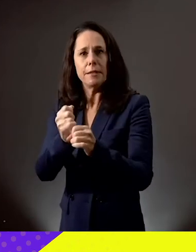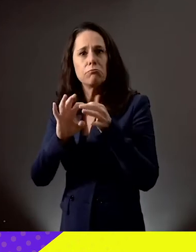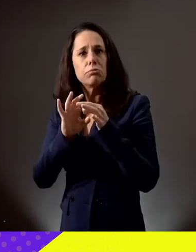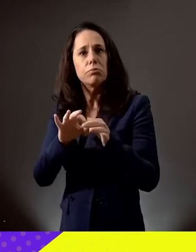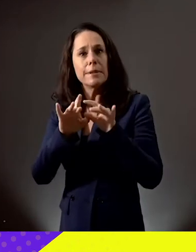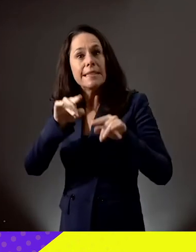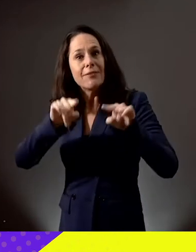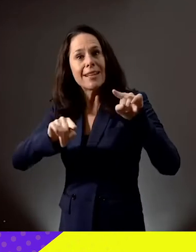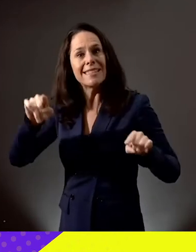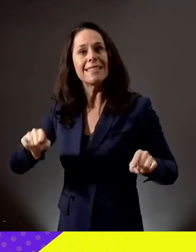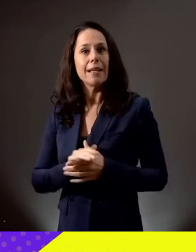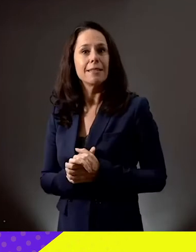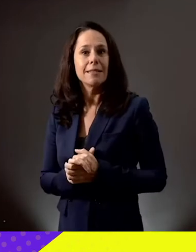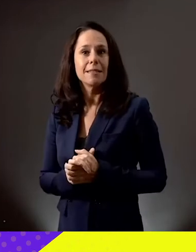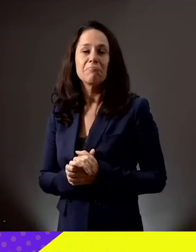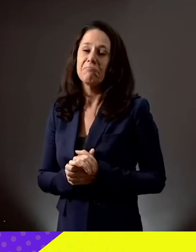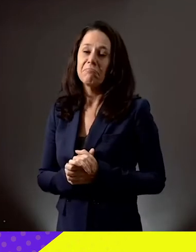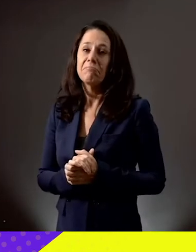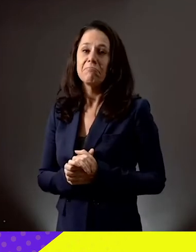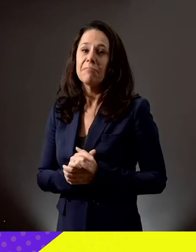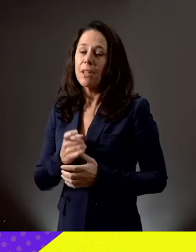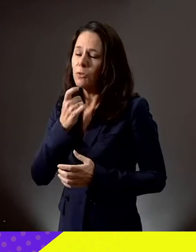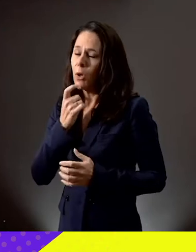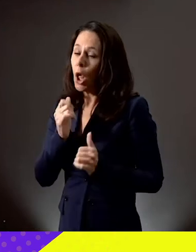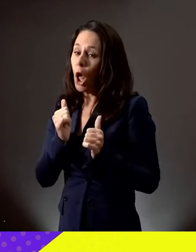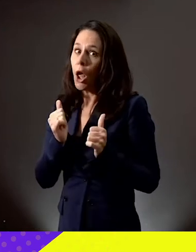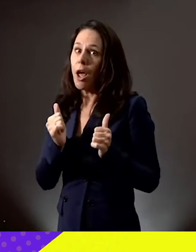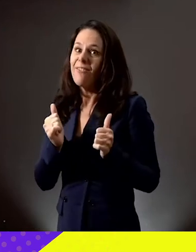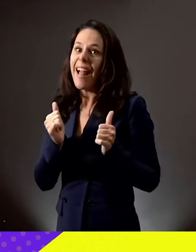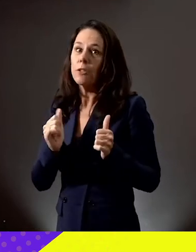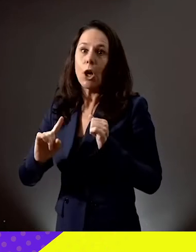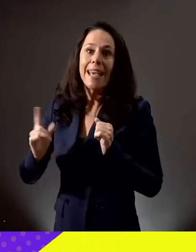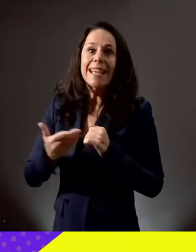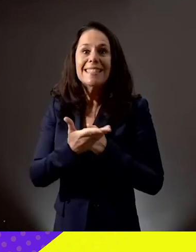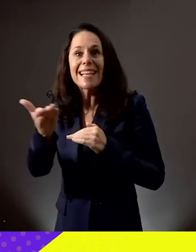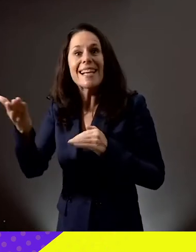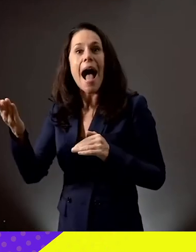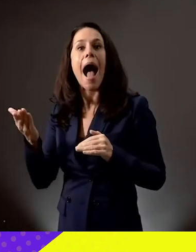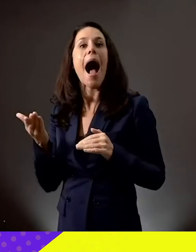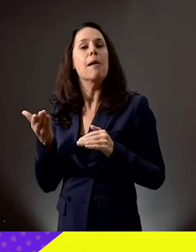So it's great that this act has passed the Senate and went through Parliament...